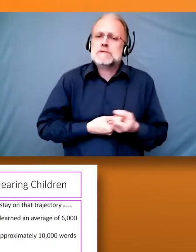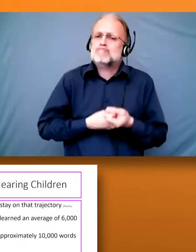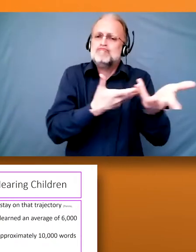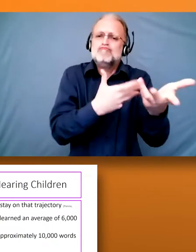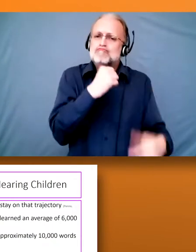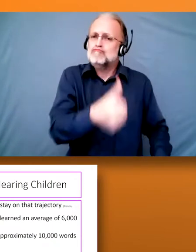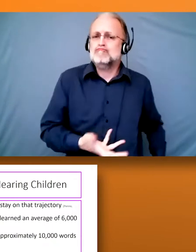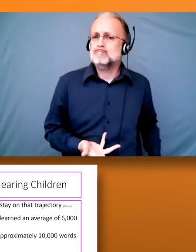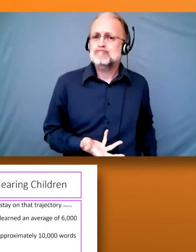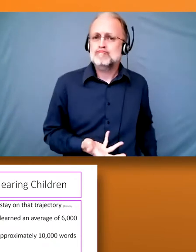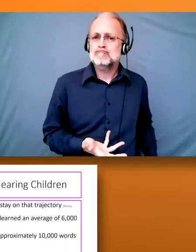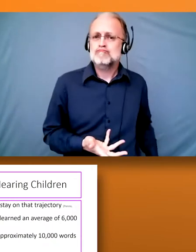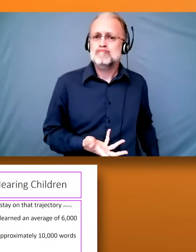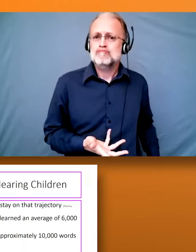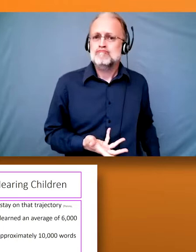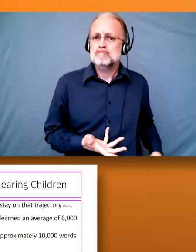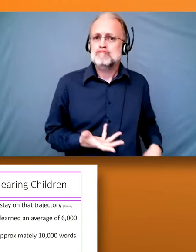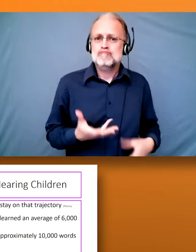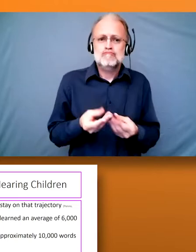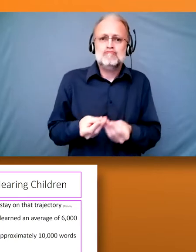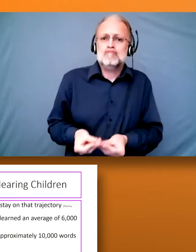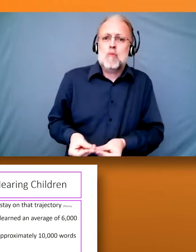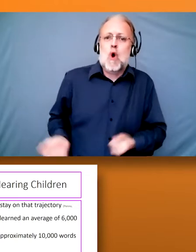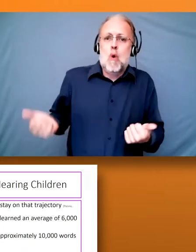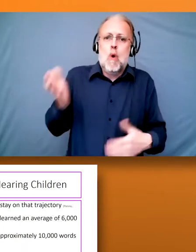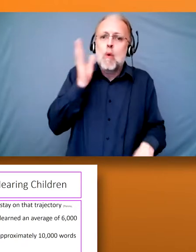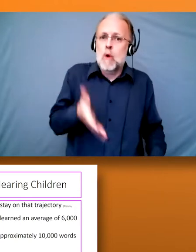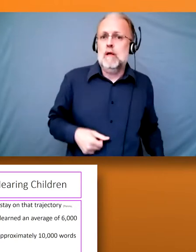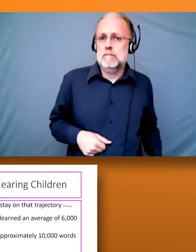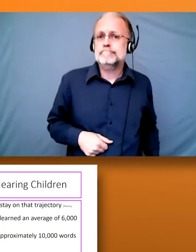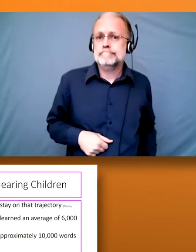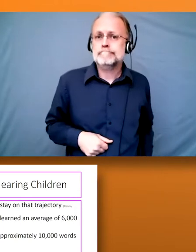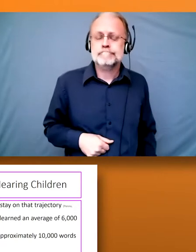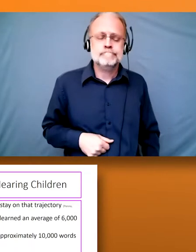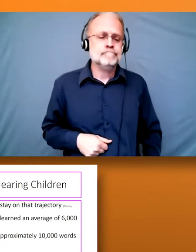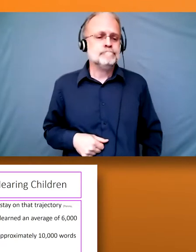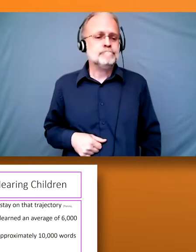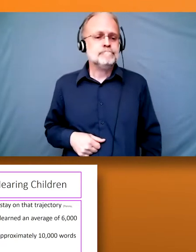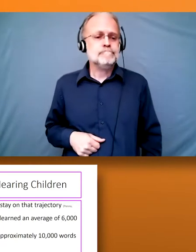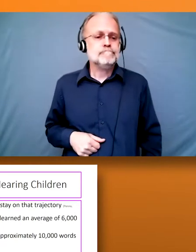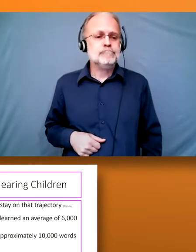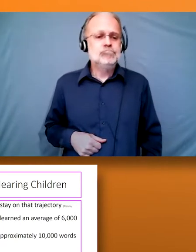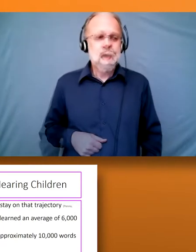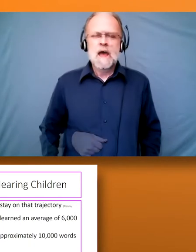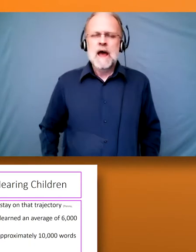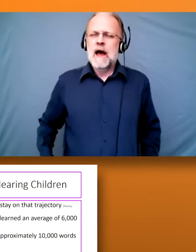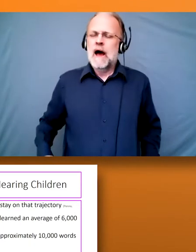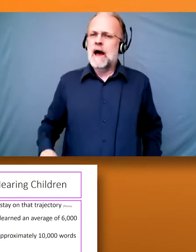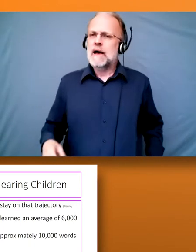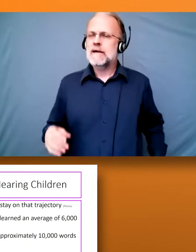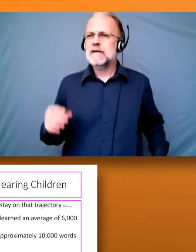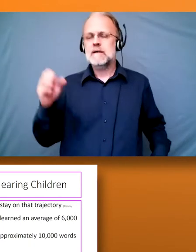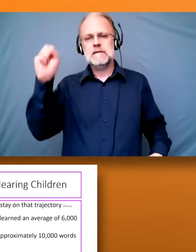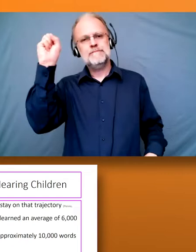if we're not putting it into our own language, that word just goes away over time. What you hear often